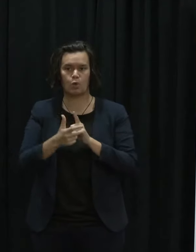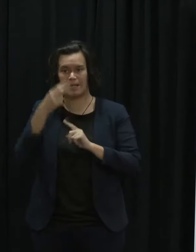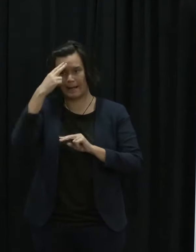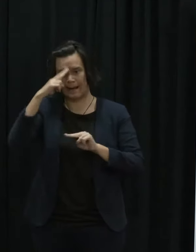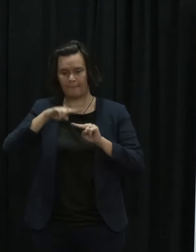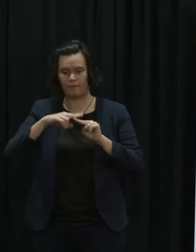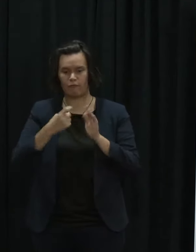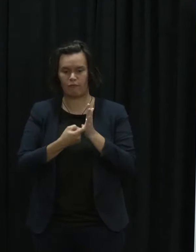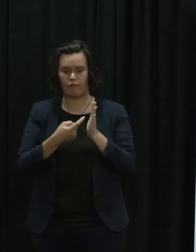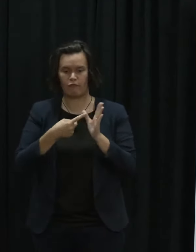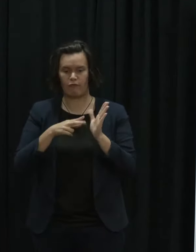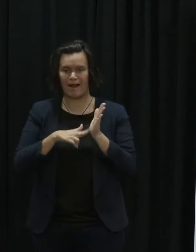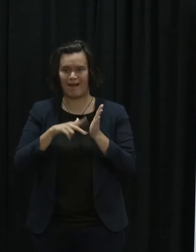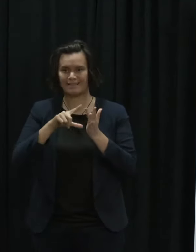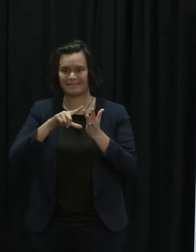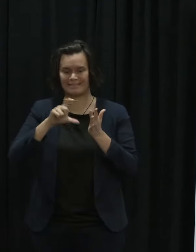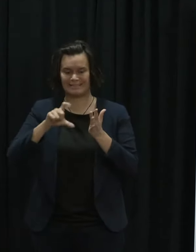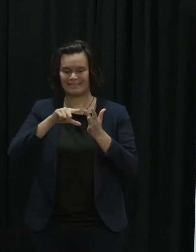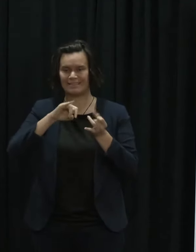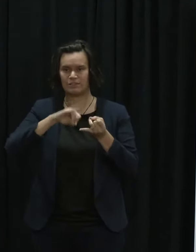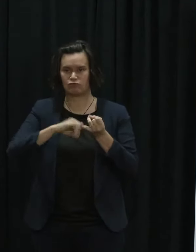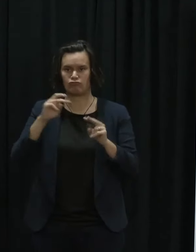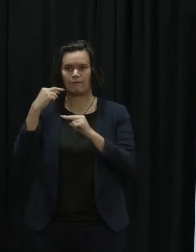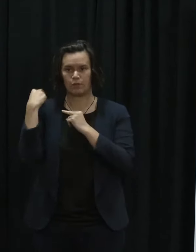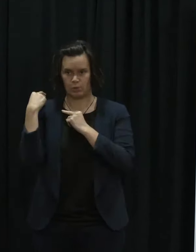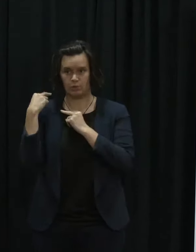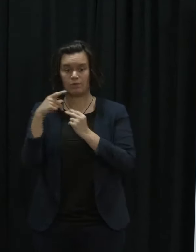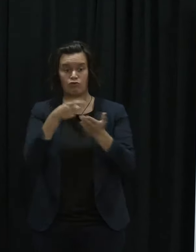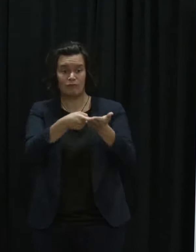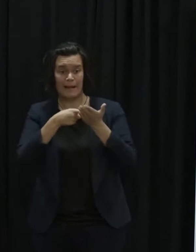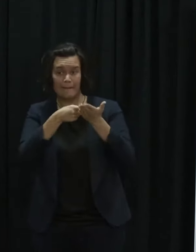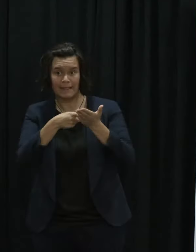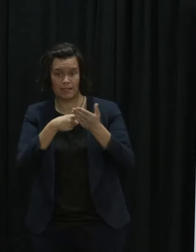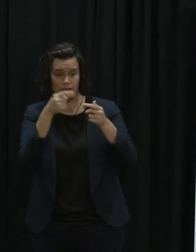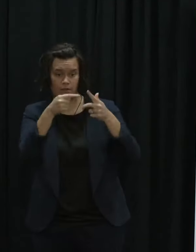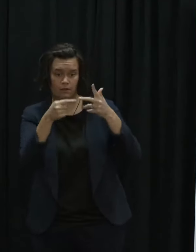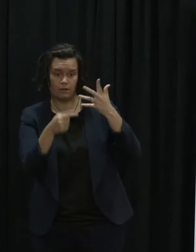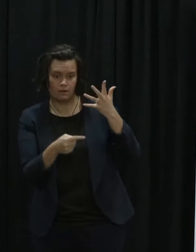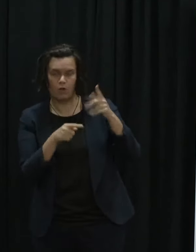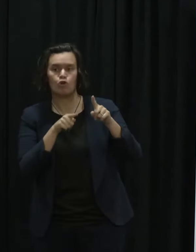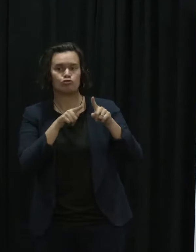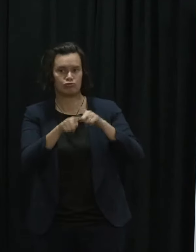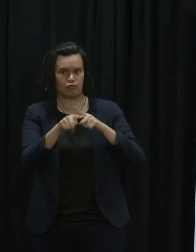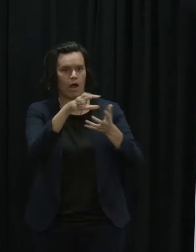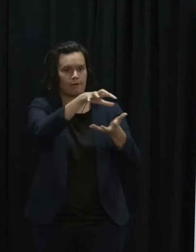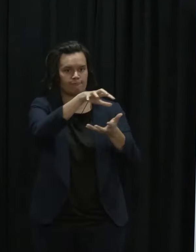Of course since the Francis review we have been working very hard to make sure we take